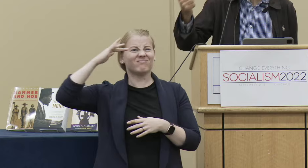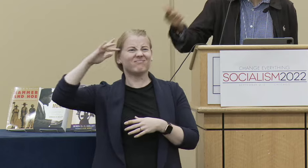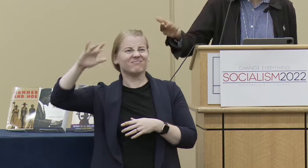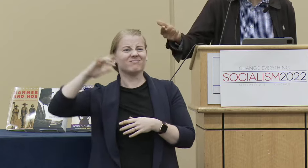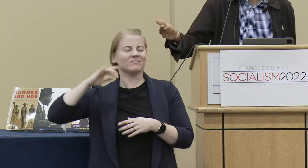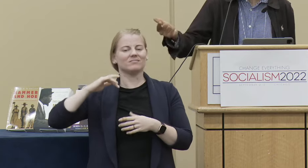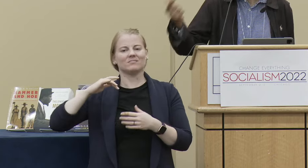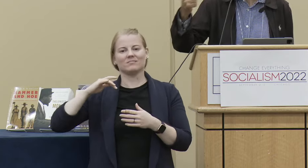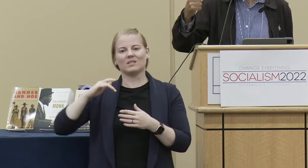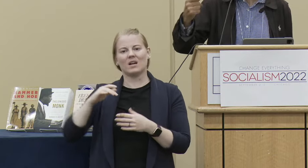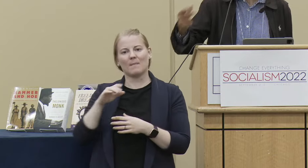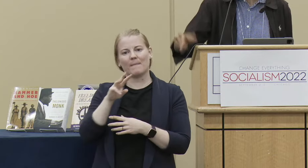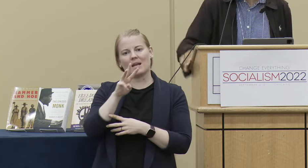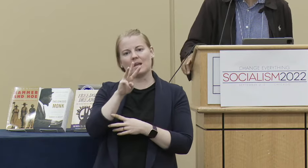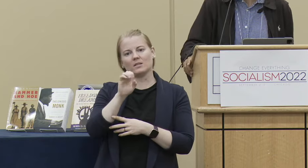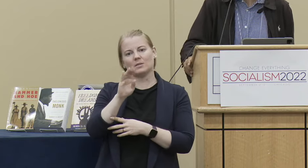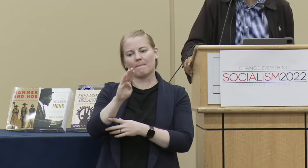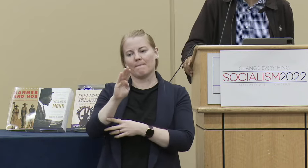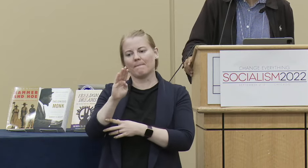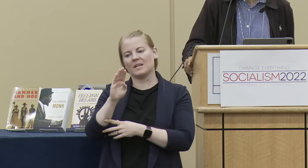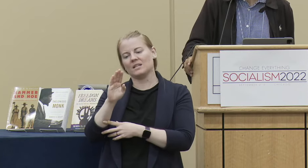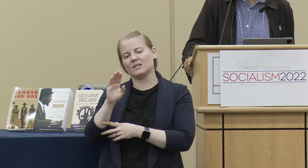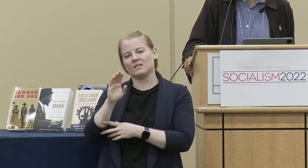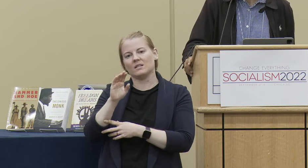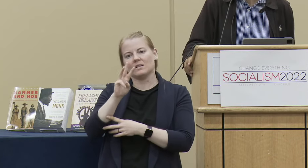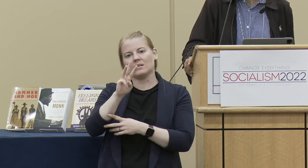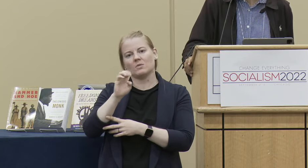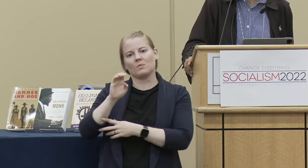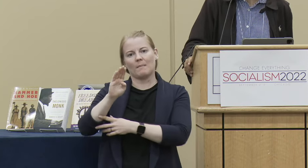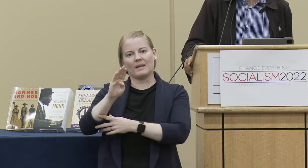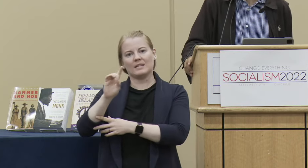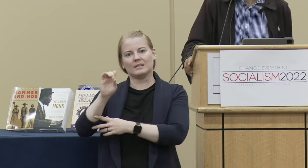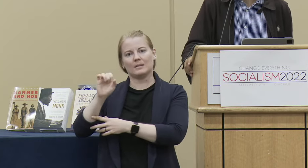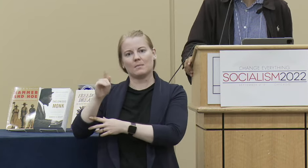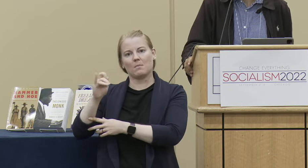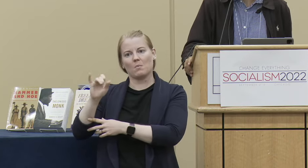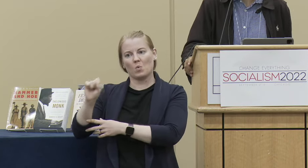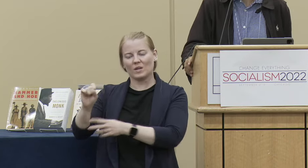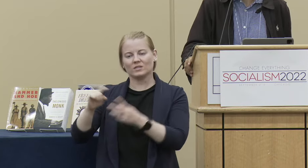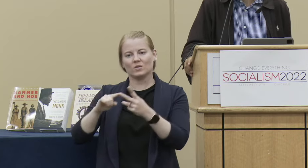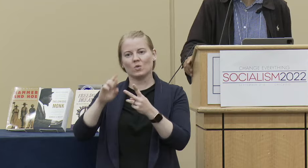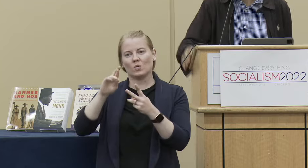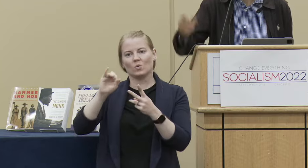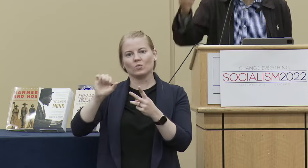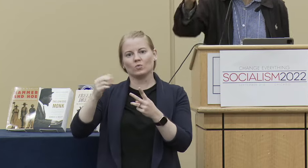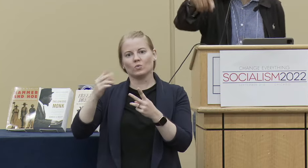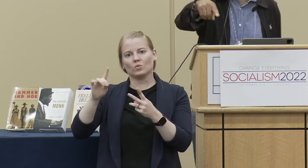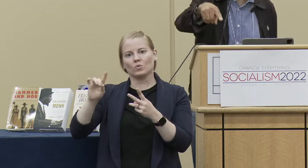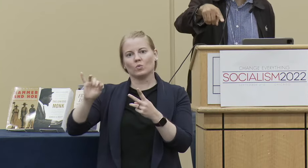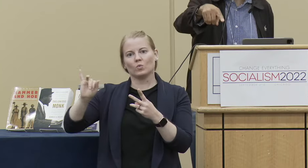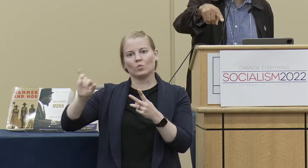writes about in "Black Marxism," these black